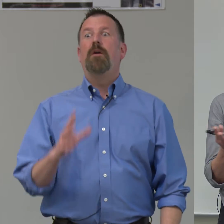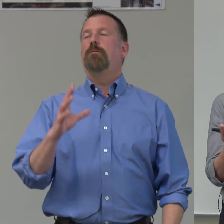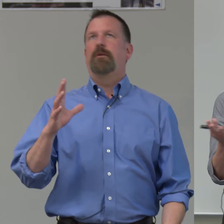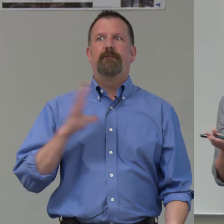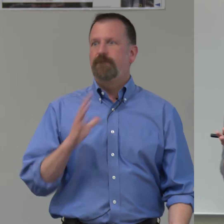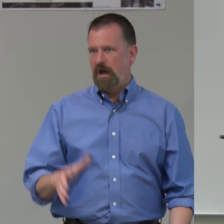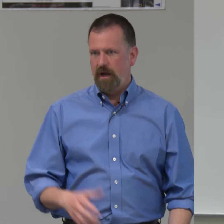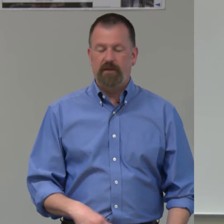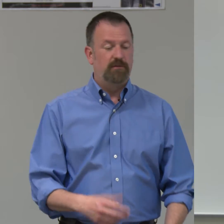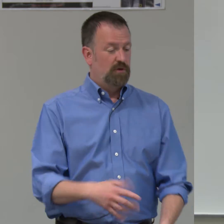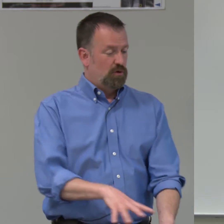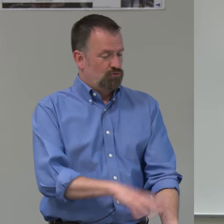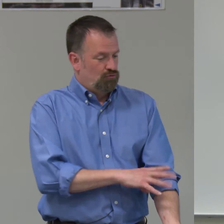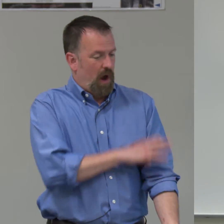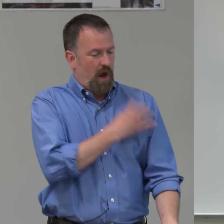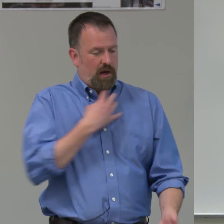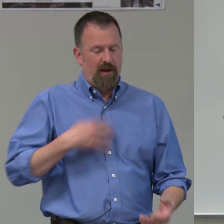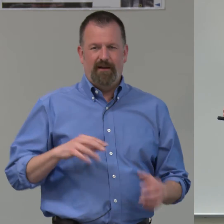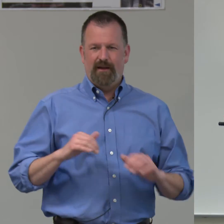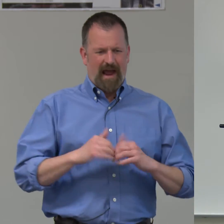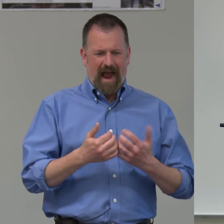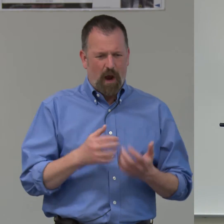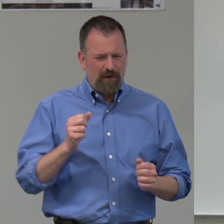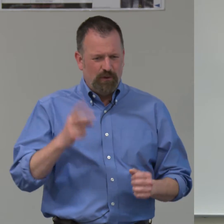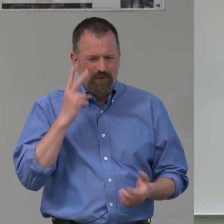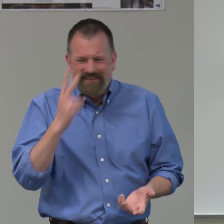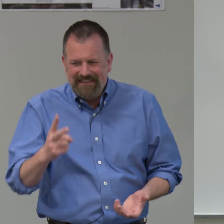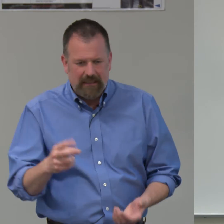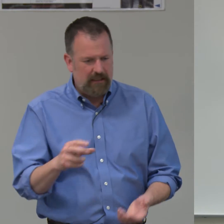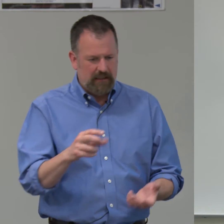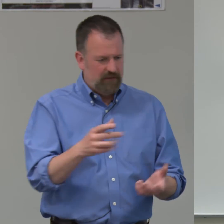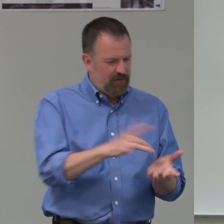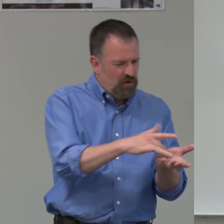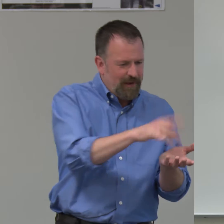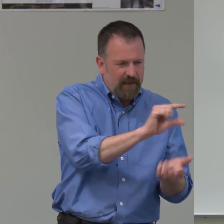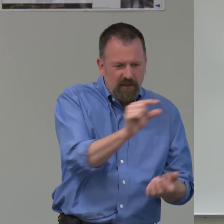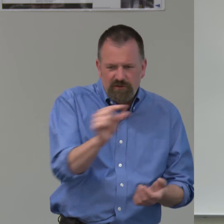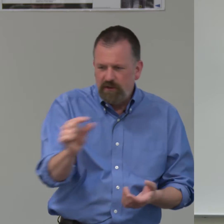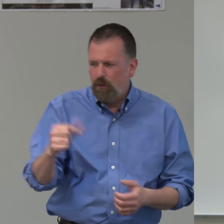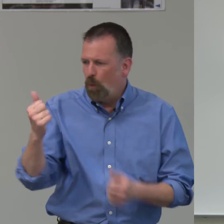how were you going to, quote, "see that drug, "see what cells had taken it up"?